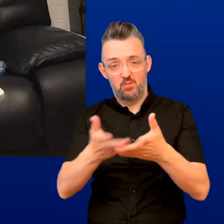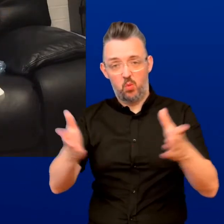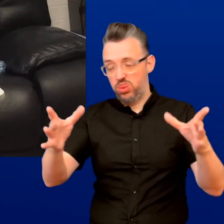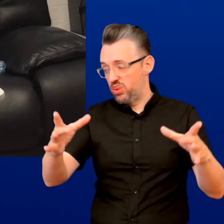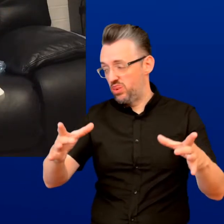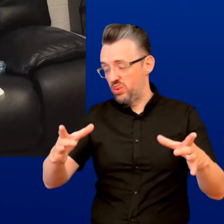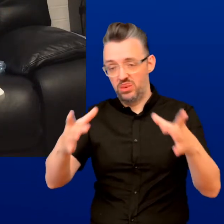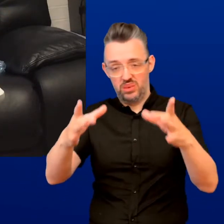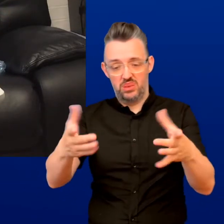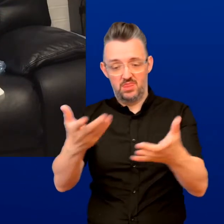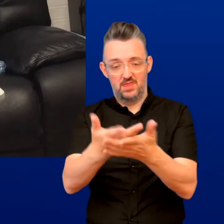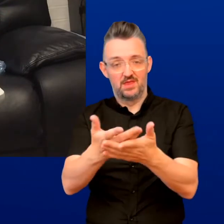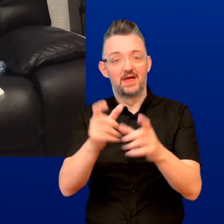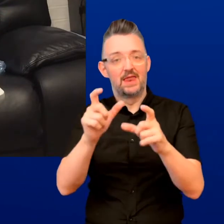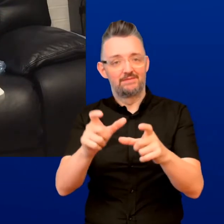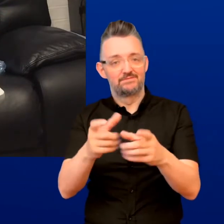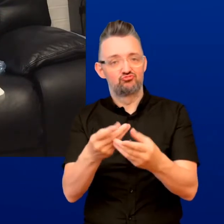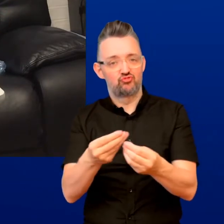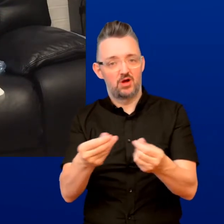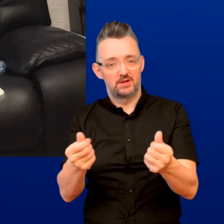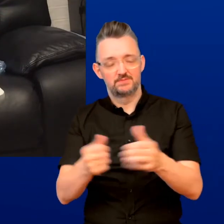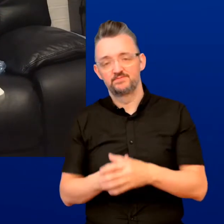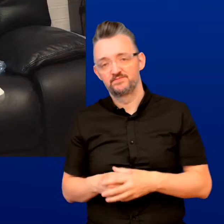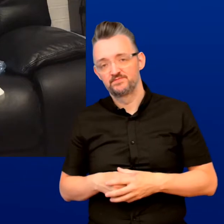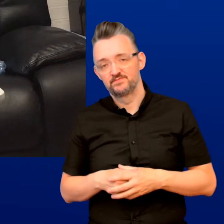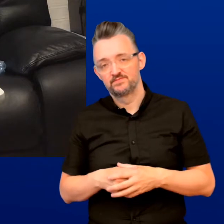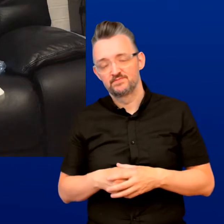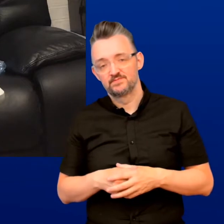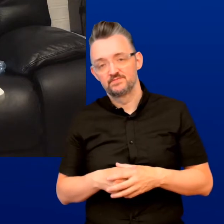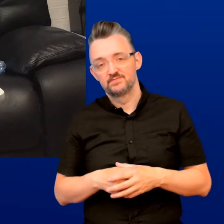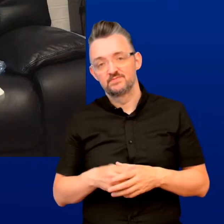to let it dry. Again, what you can do is you can use